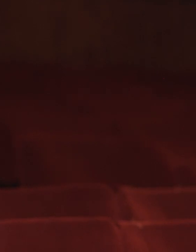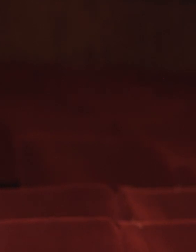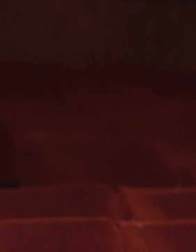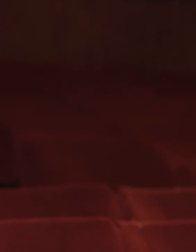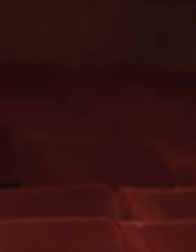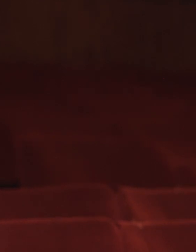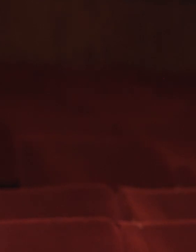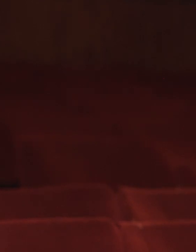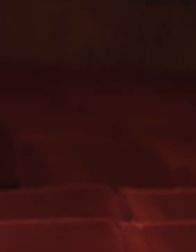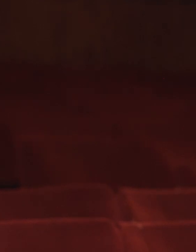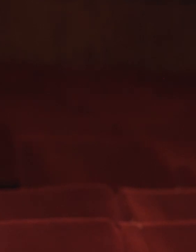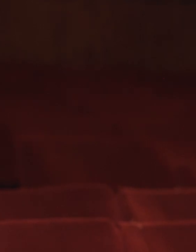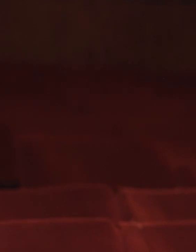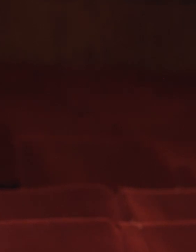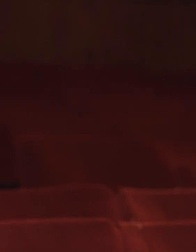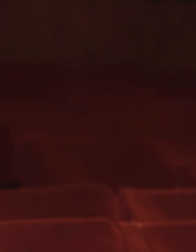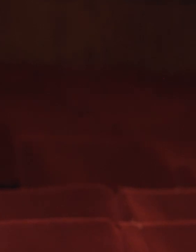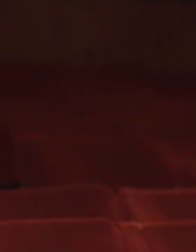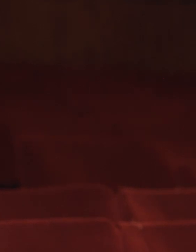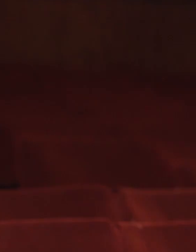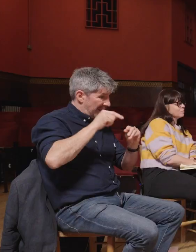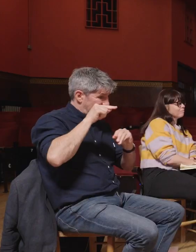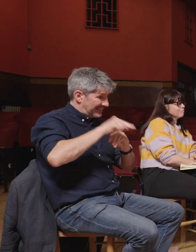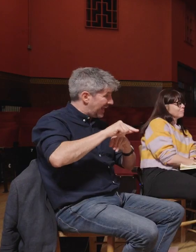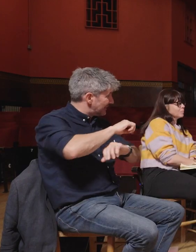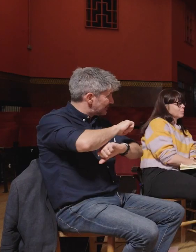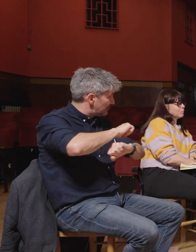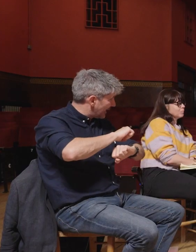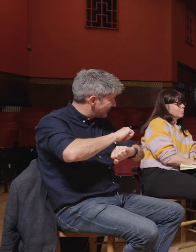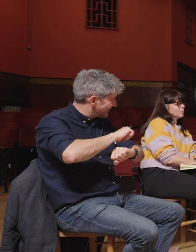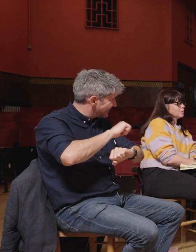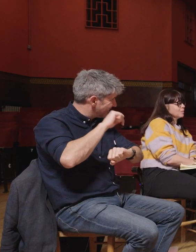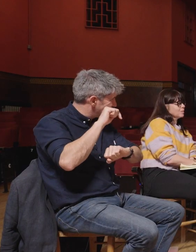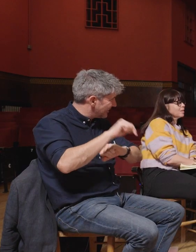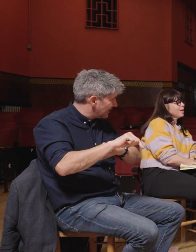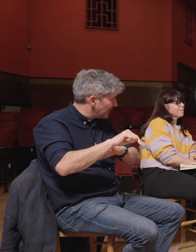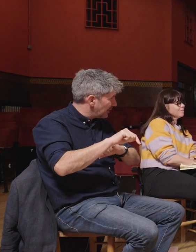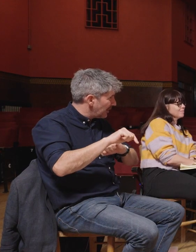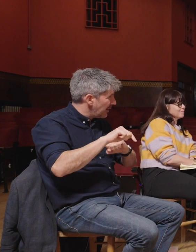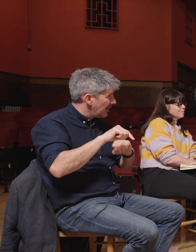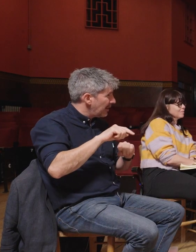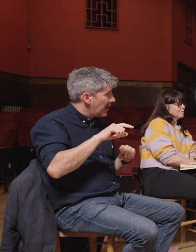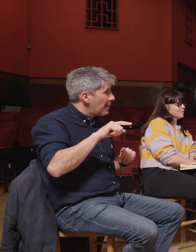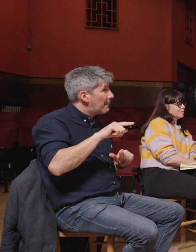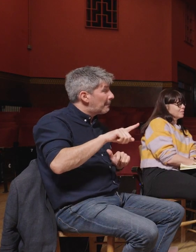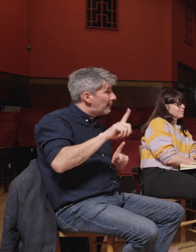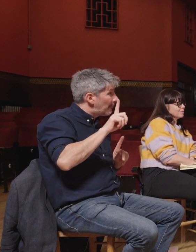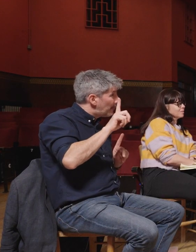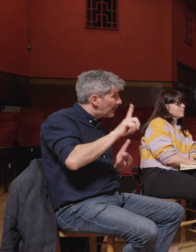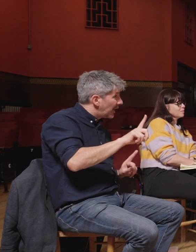but I'm basing decisions on things that a sense that I don't have... Seemingly...